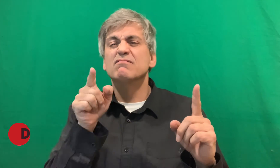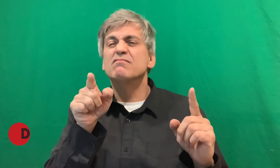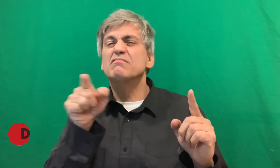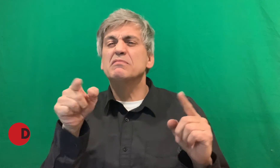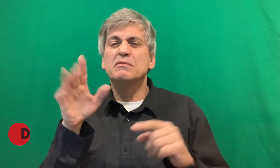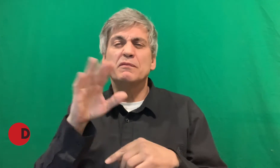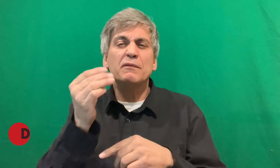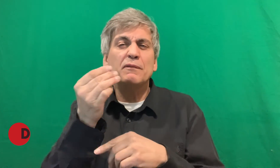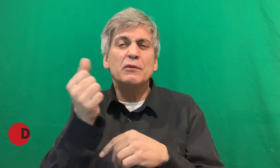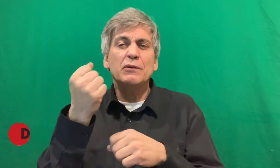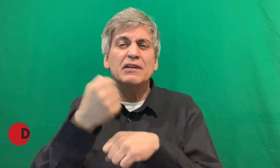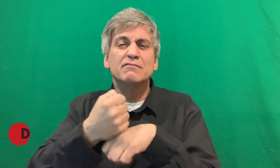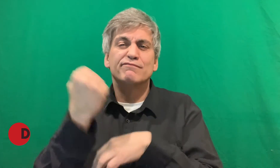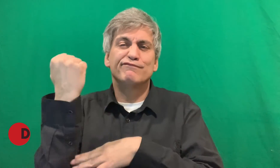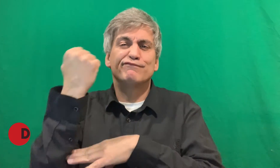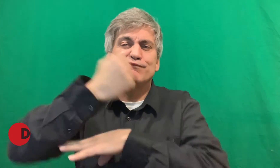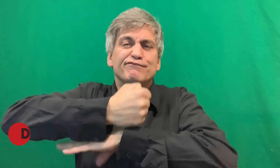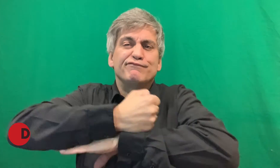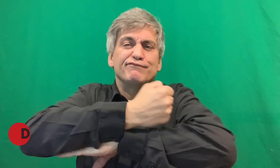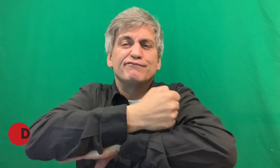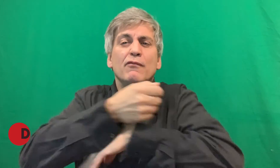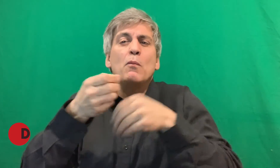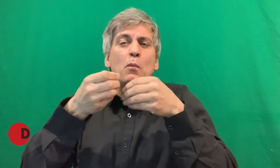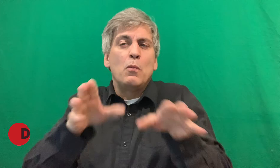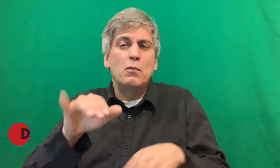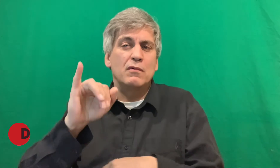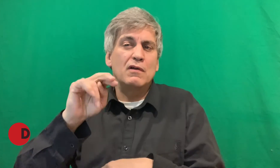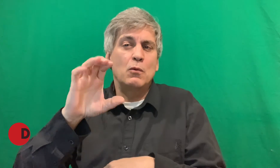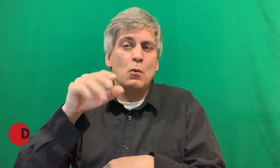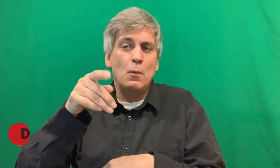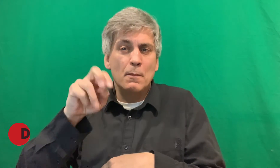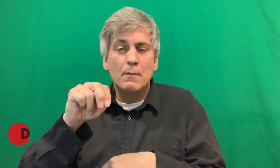it folded for several years and lost its incorporation.